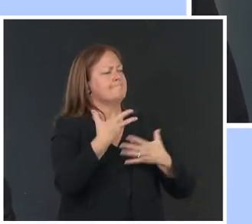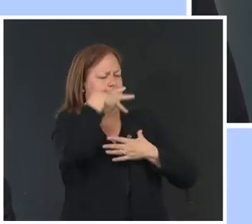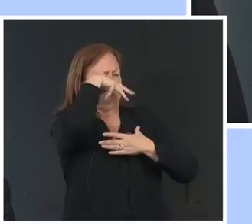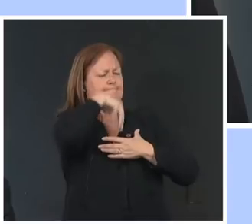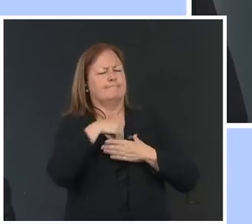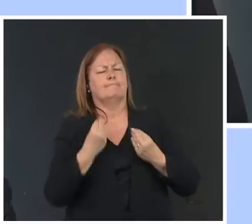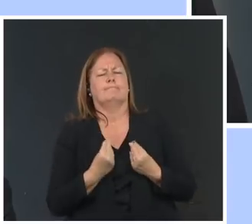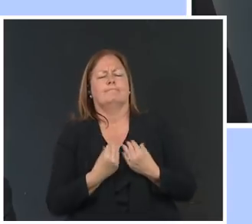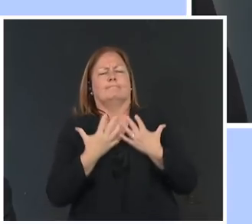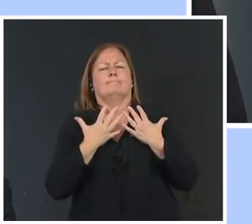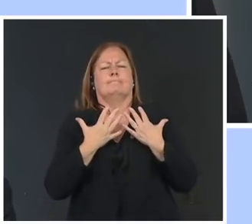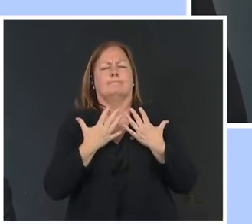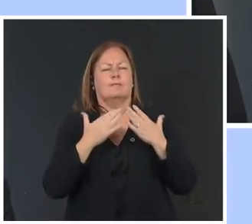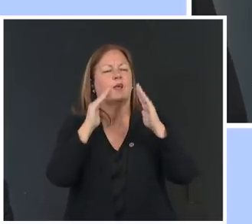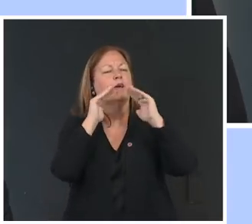educational